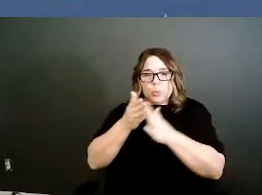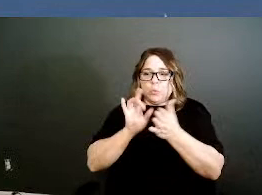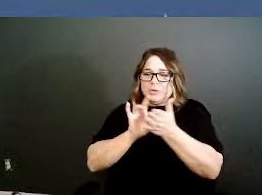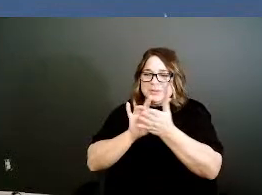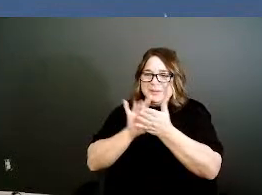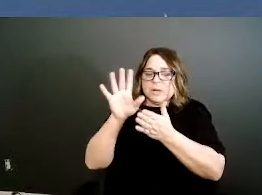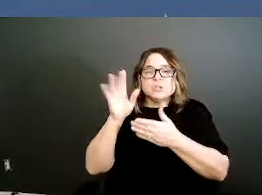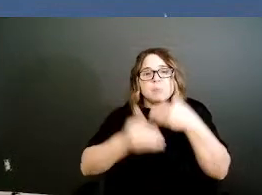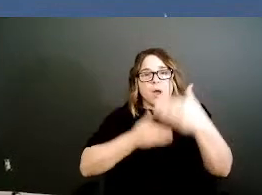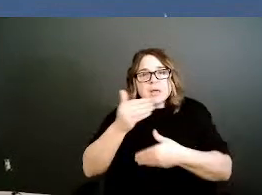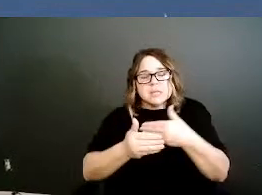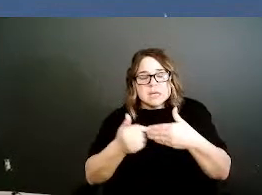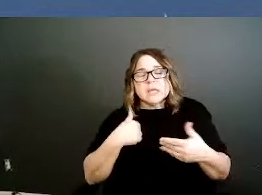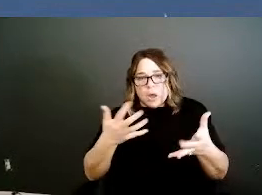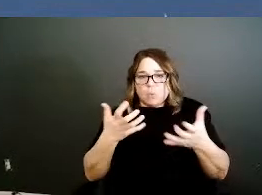YOU KNOW THAT WE REALLY VALUE OUR IMMIGRANT COMMUNITY